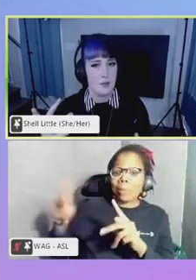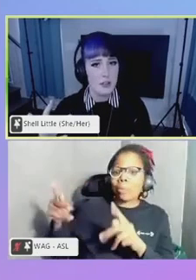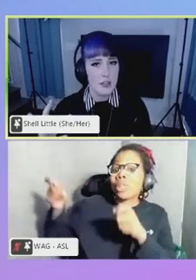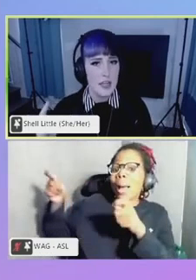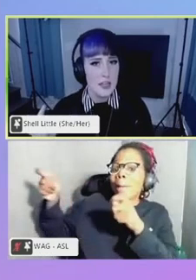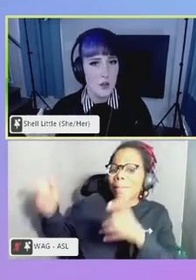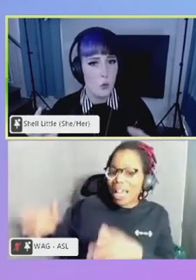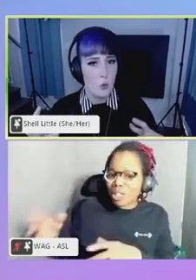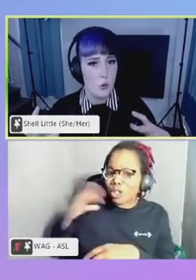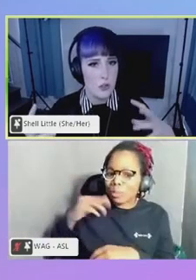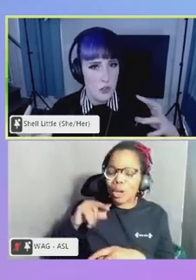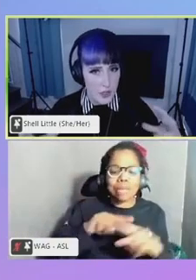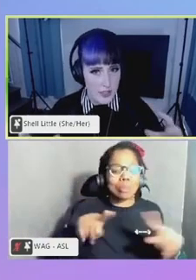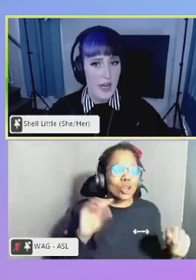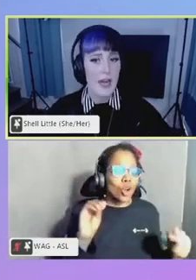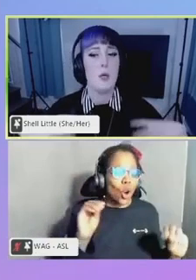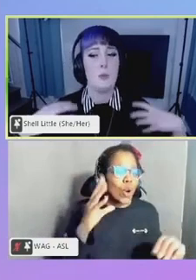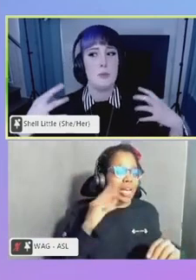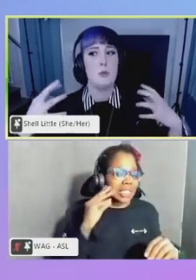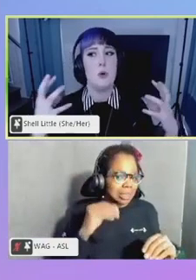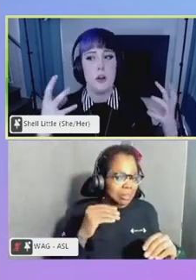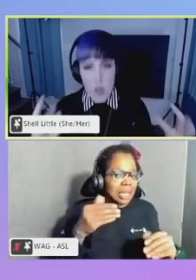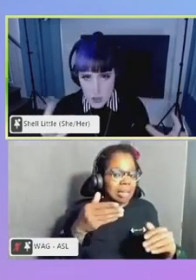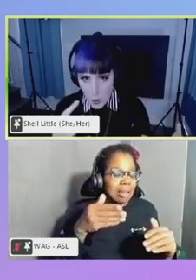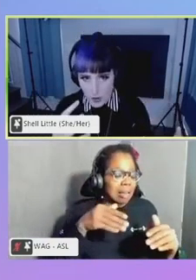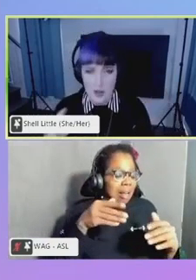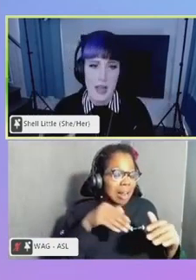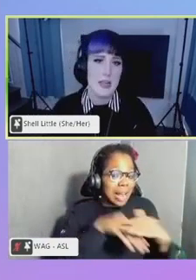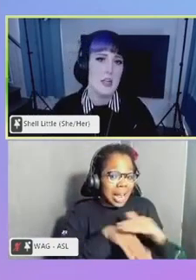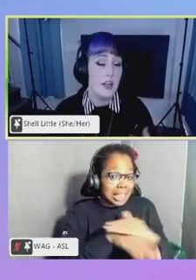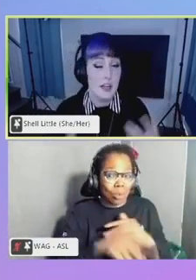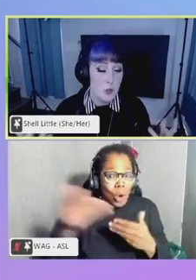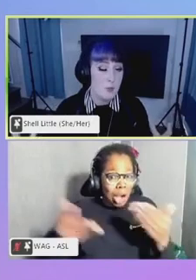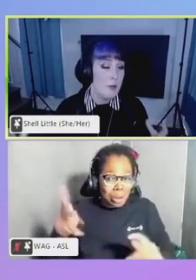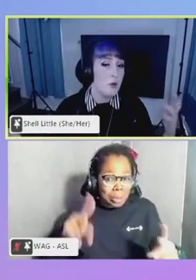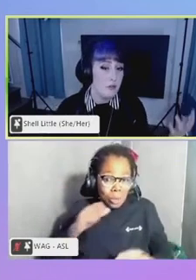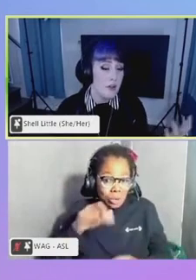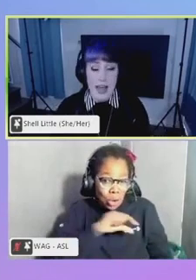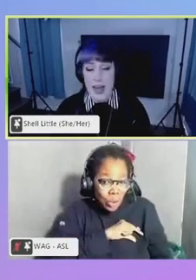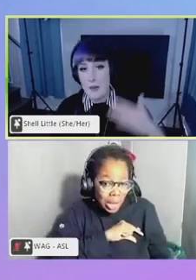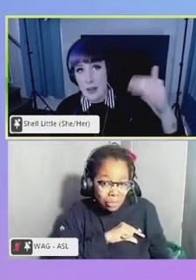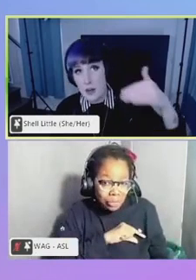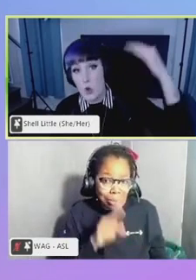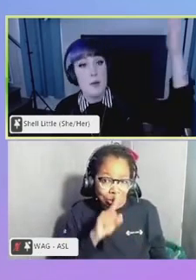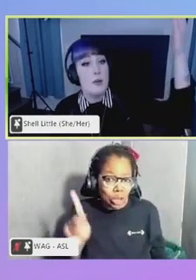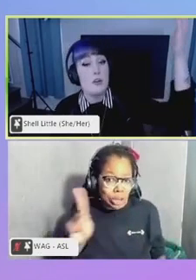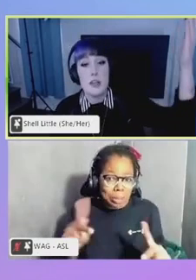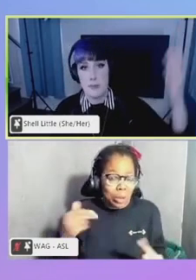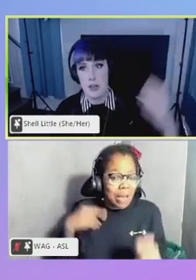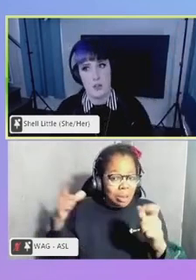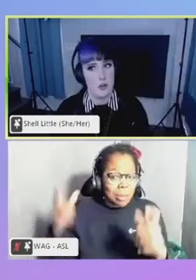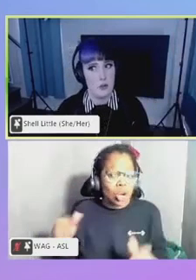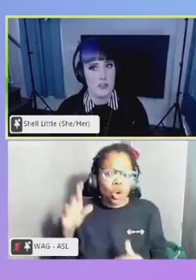do not do accessibility for computer, PM jobs or for upper management jobs. Somebody who had been management but did not do accessibility. Or